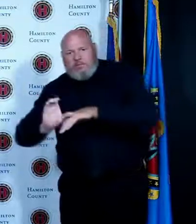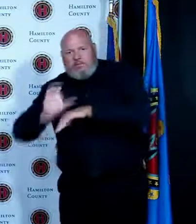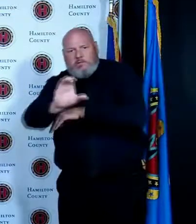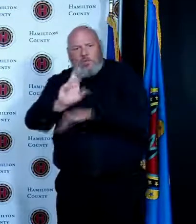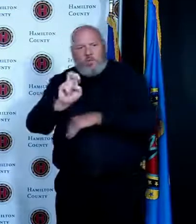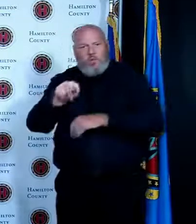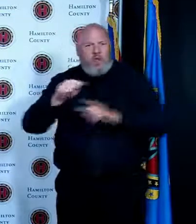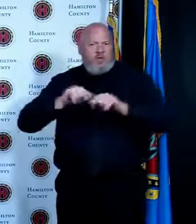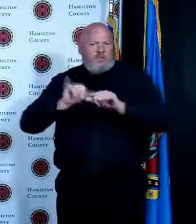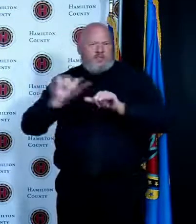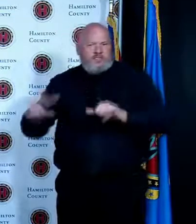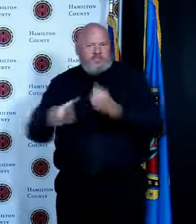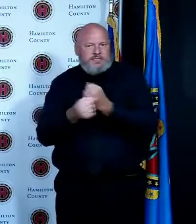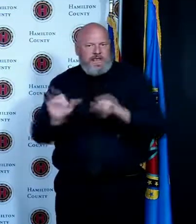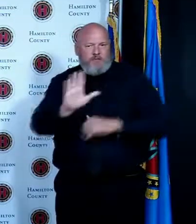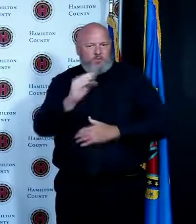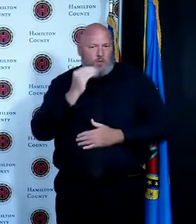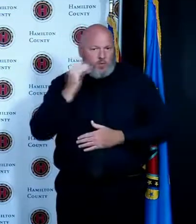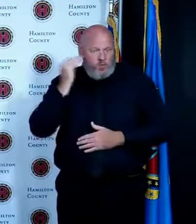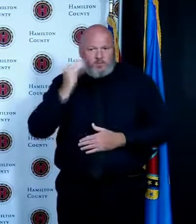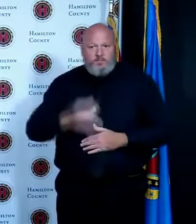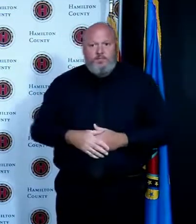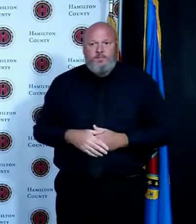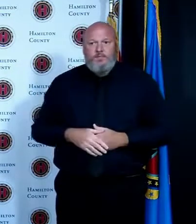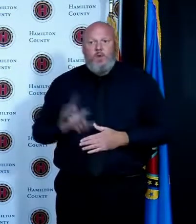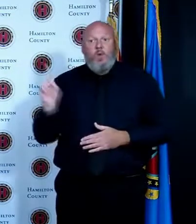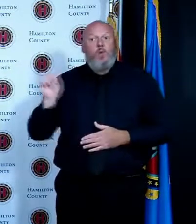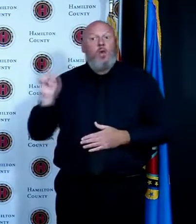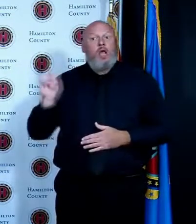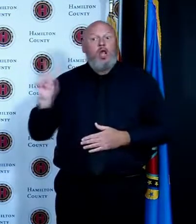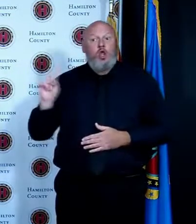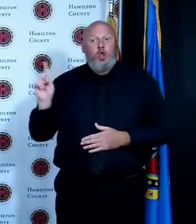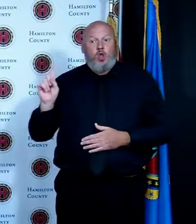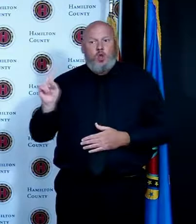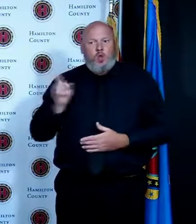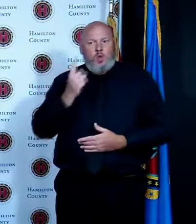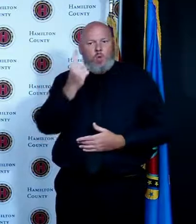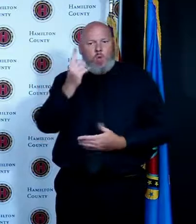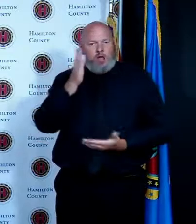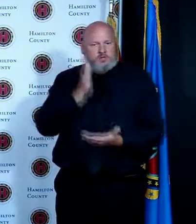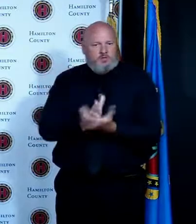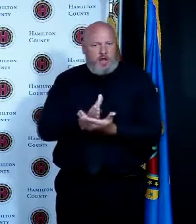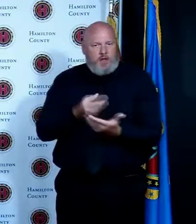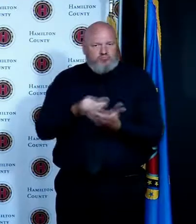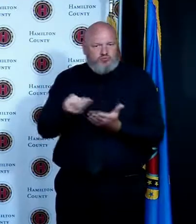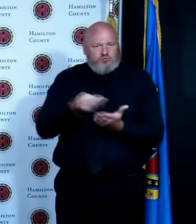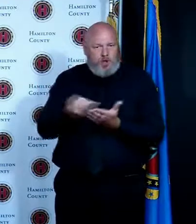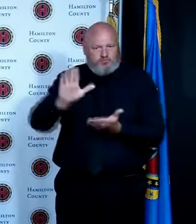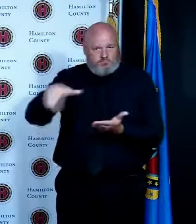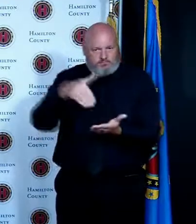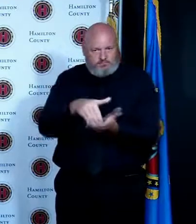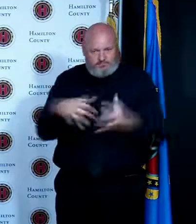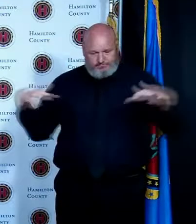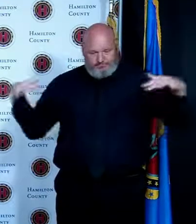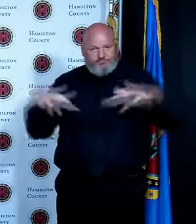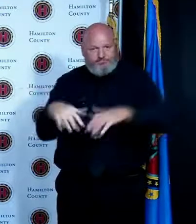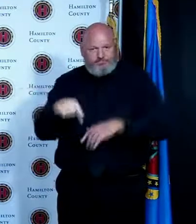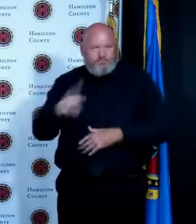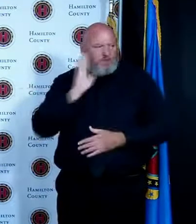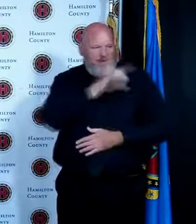before we get to them we have a couple other other things to announce and talk about um so